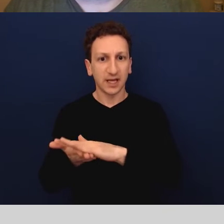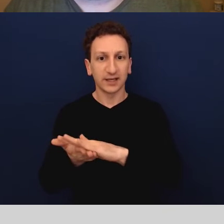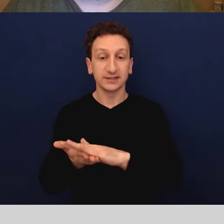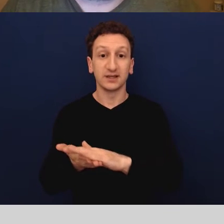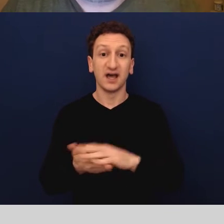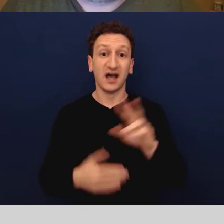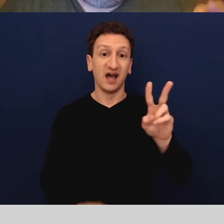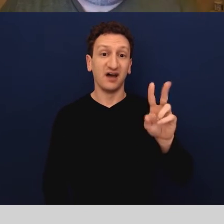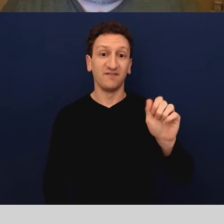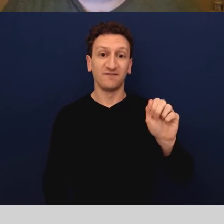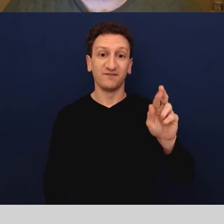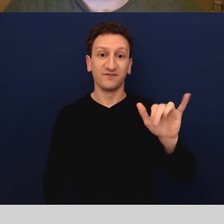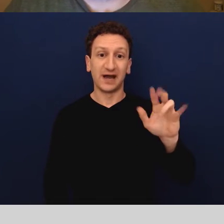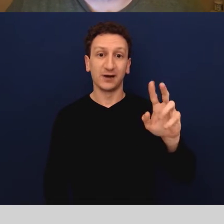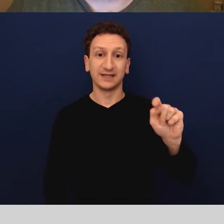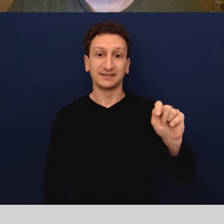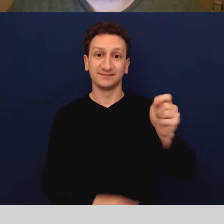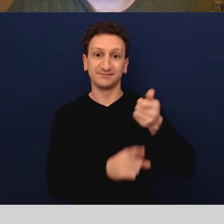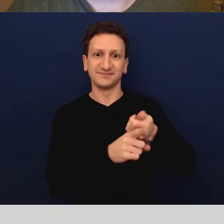for PyPI for the people who do want explicit variants.